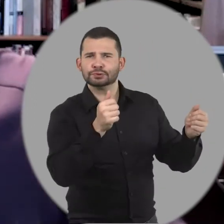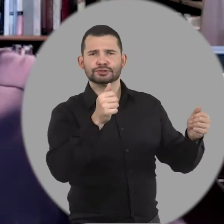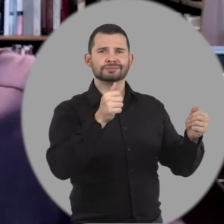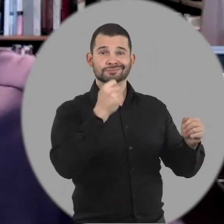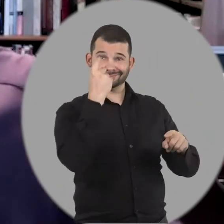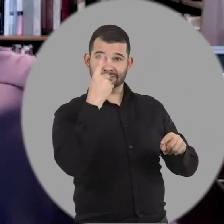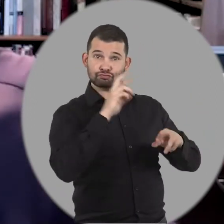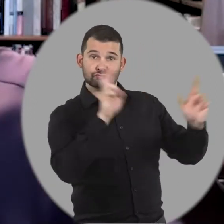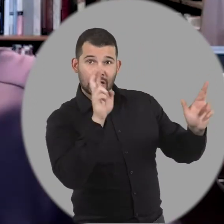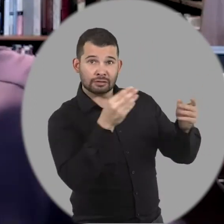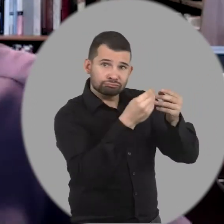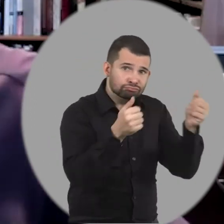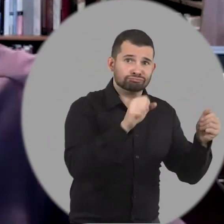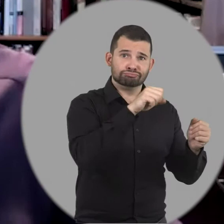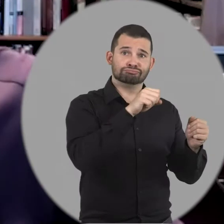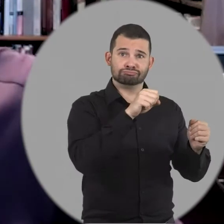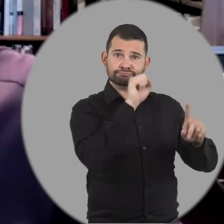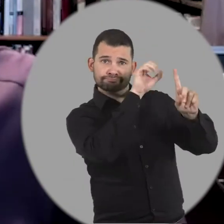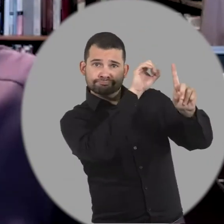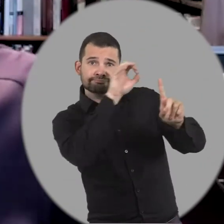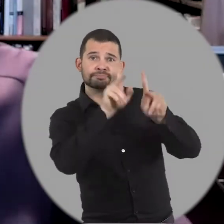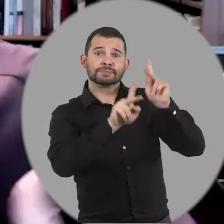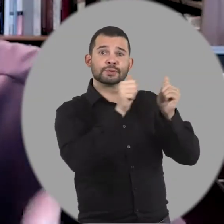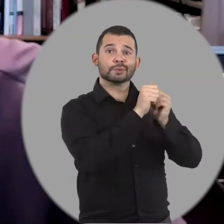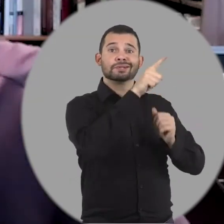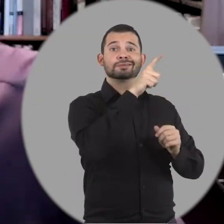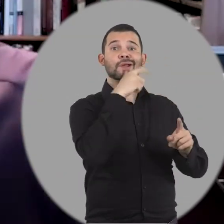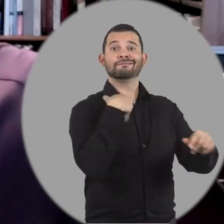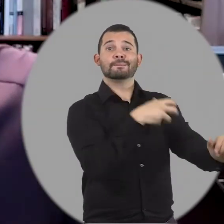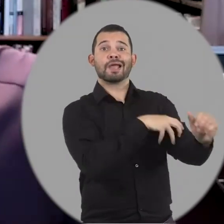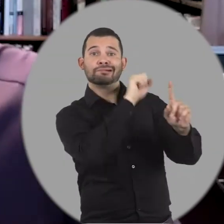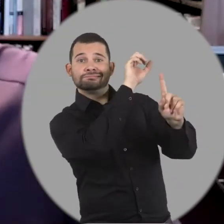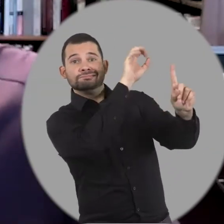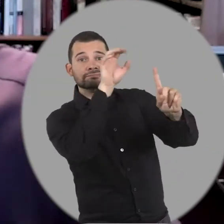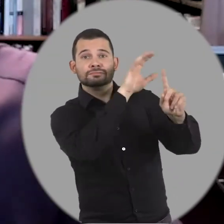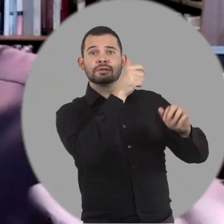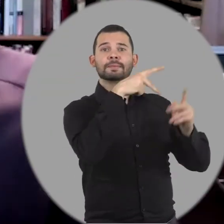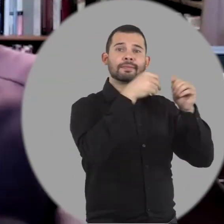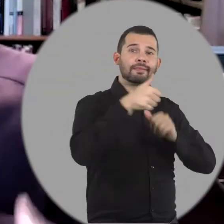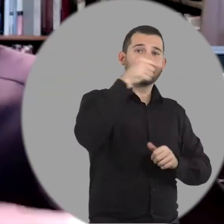institutions and then waiting for them to react or waiting for them to invite us in, we can actually